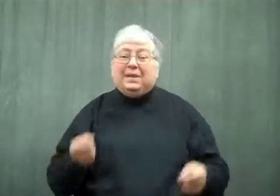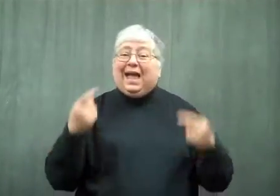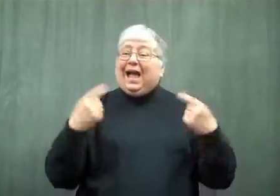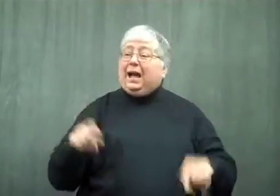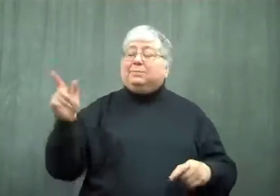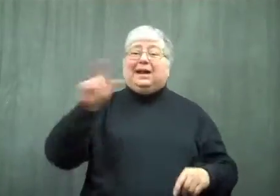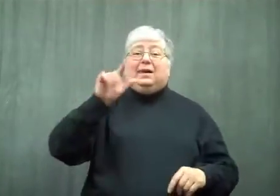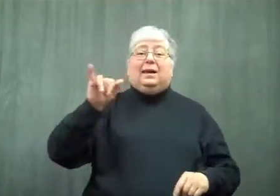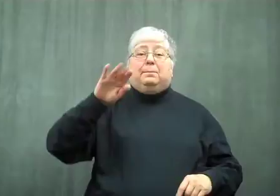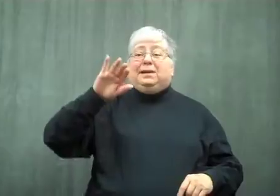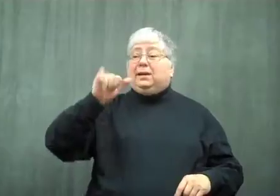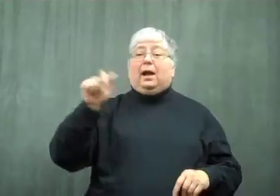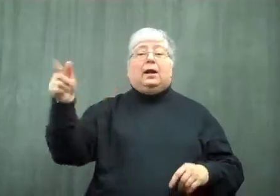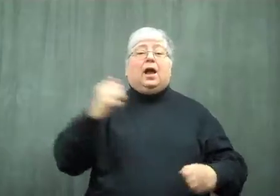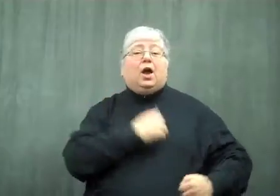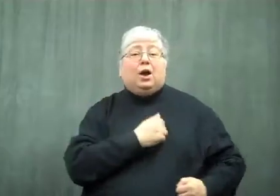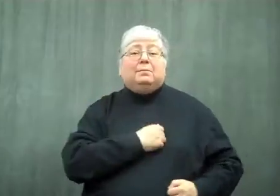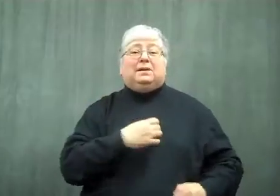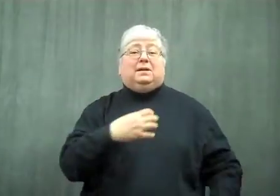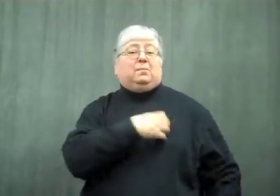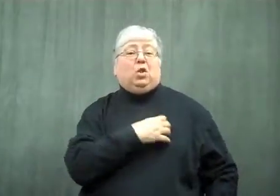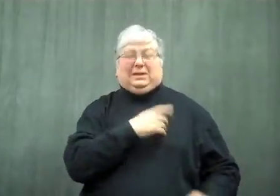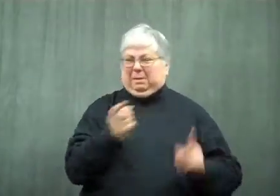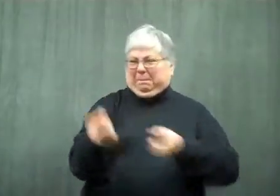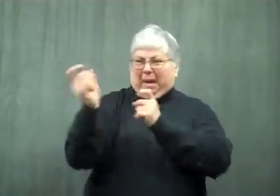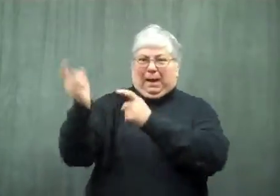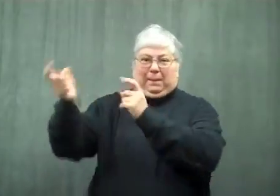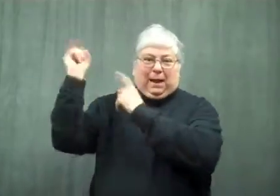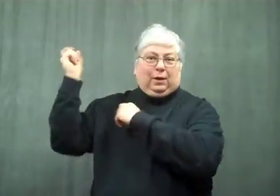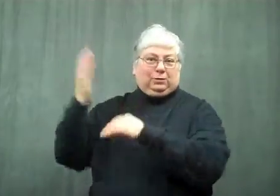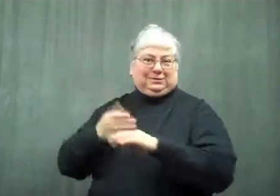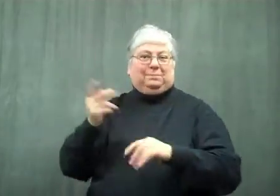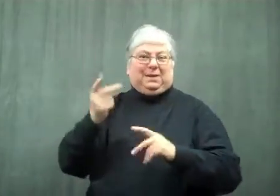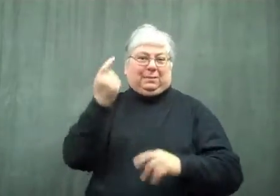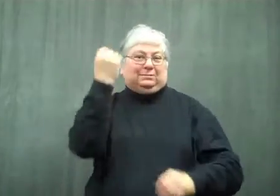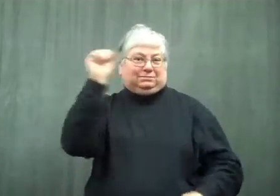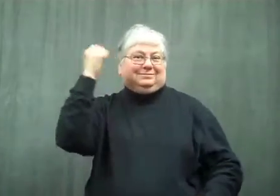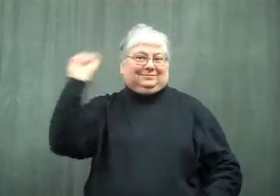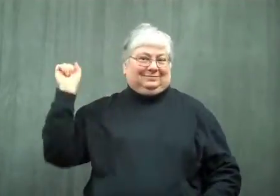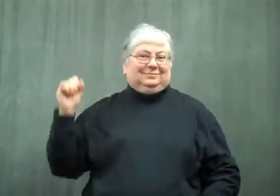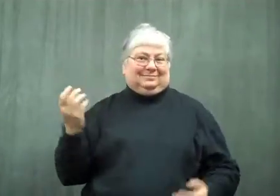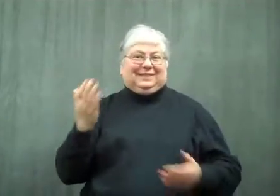Libya's security forces fired on the protesters in that country.